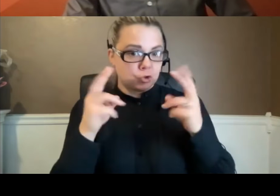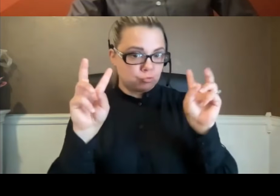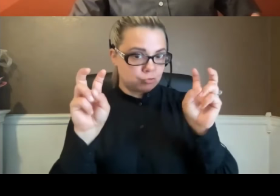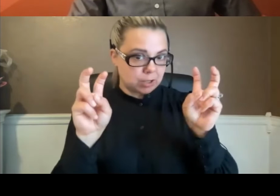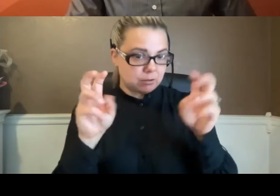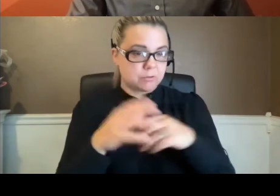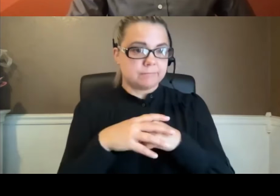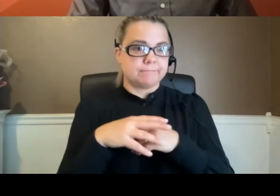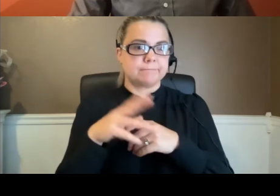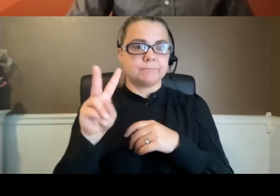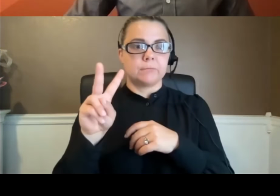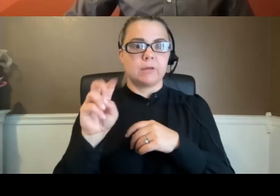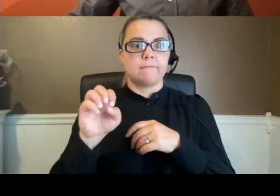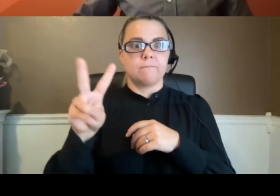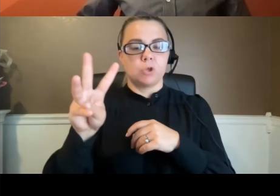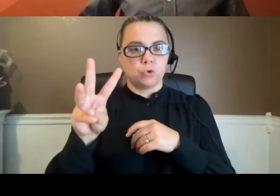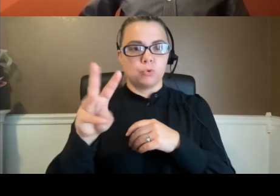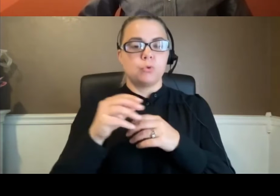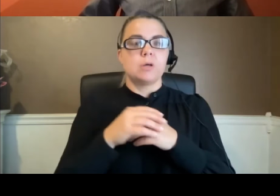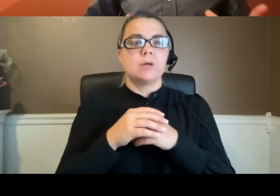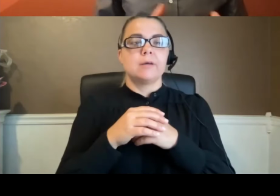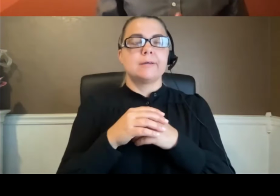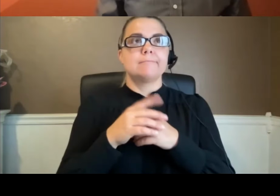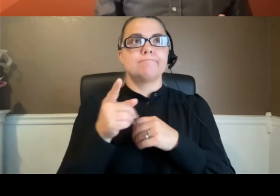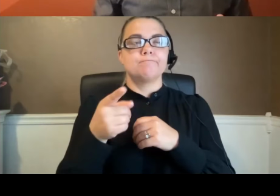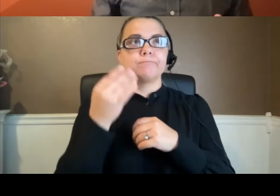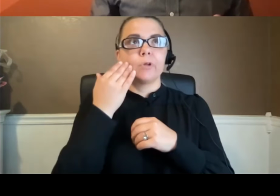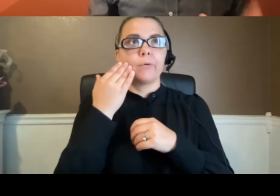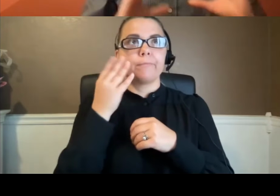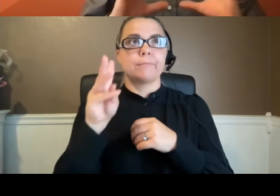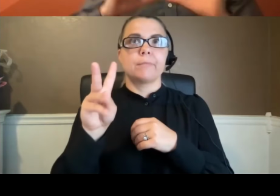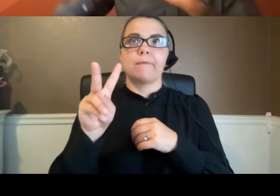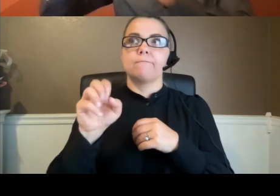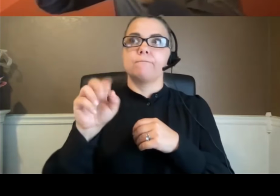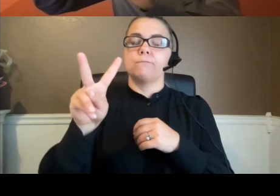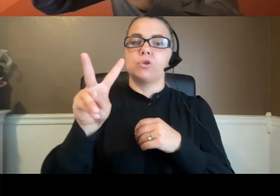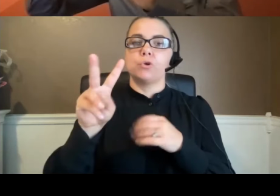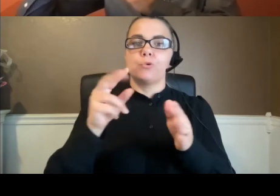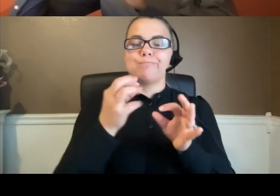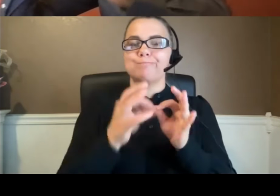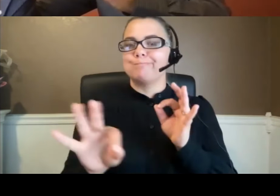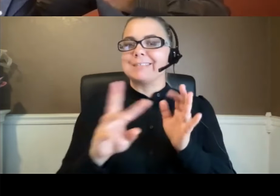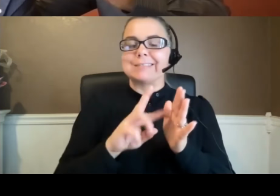in many data discovery software, "view" basically means a data set expressed